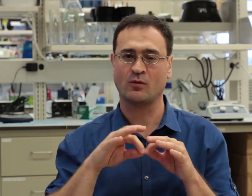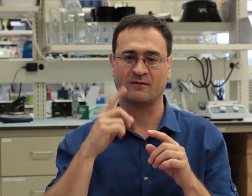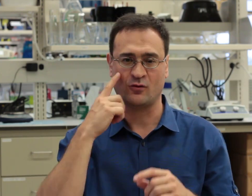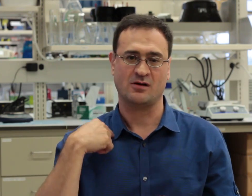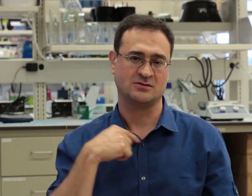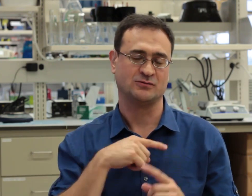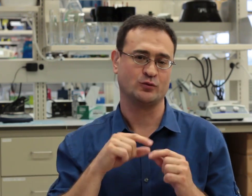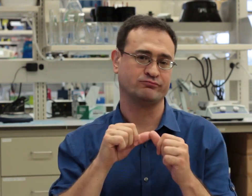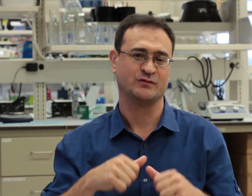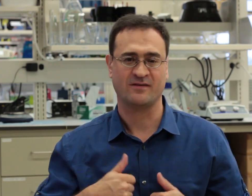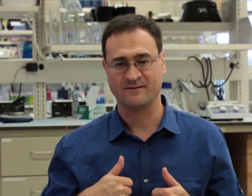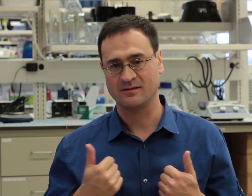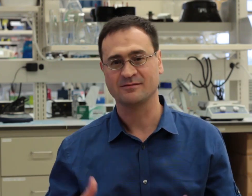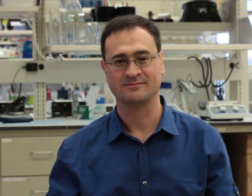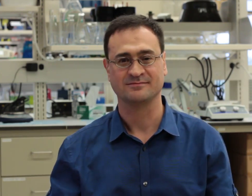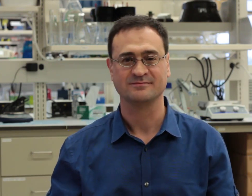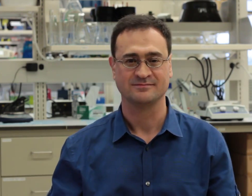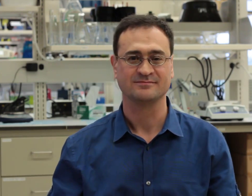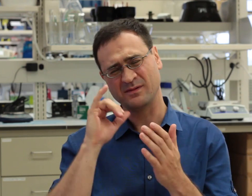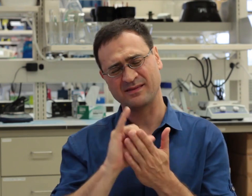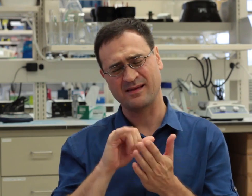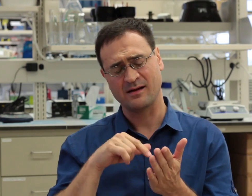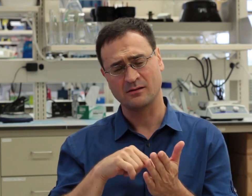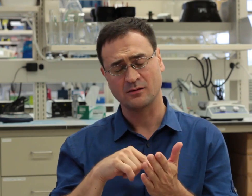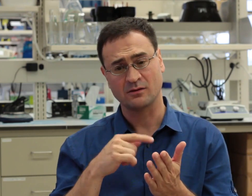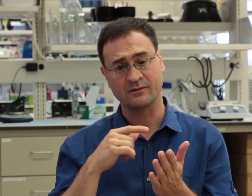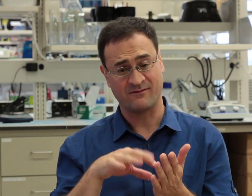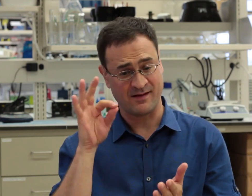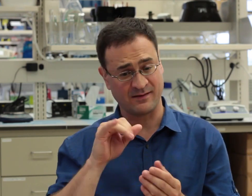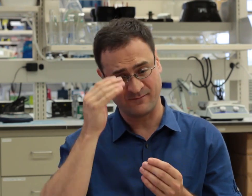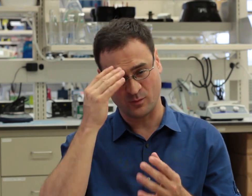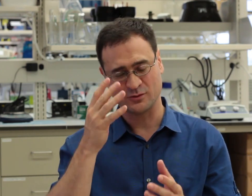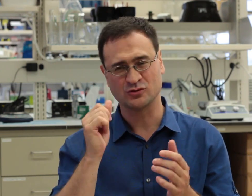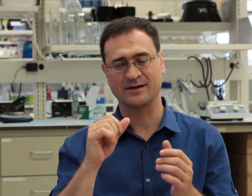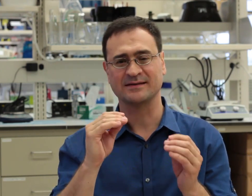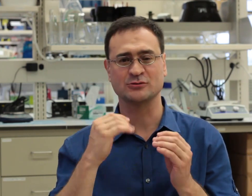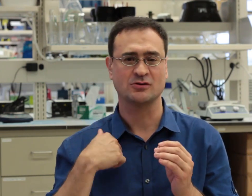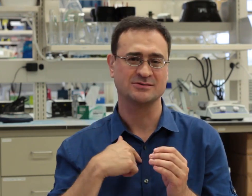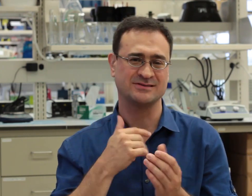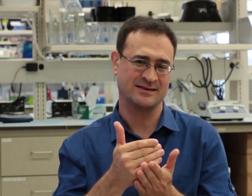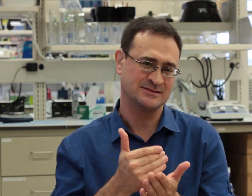And resistance is important for us as humans to survive. I’m hoping that the research and the findings